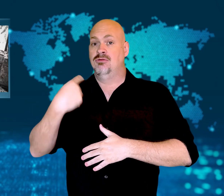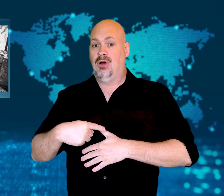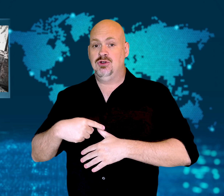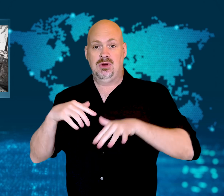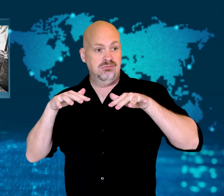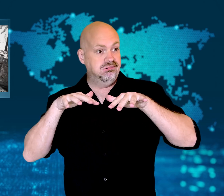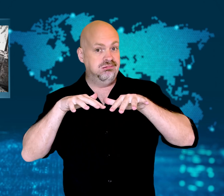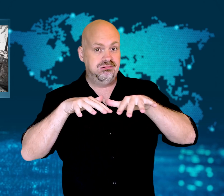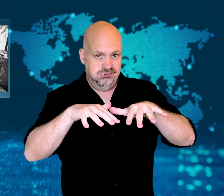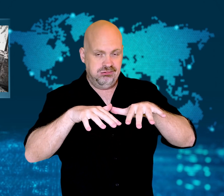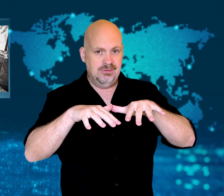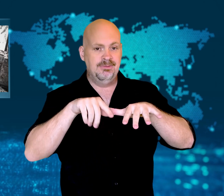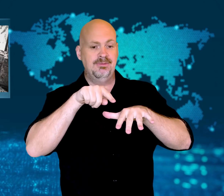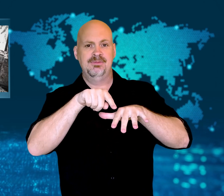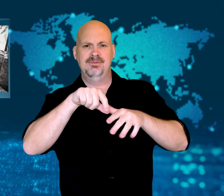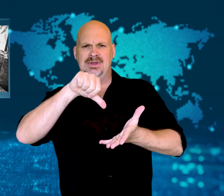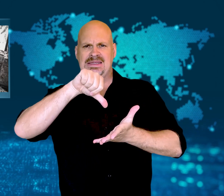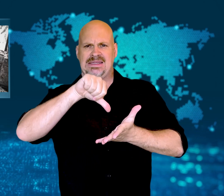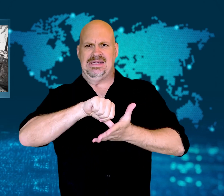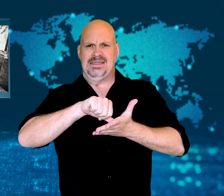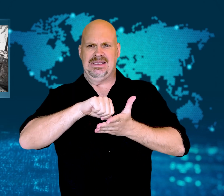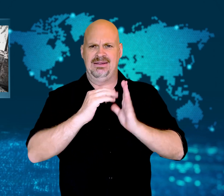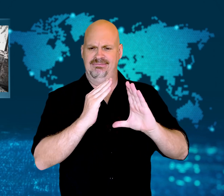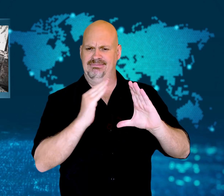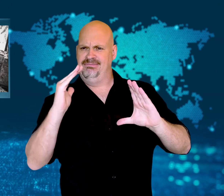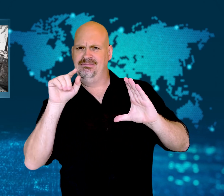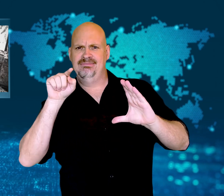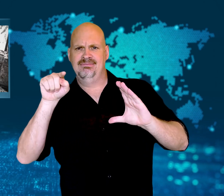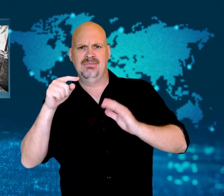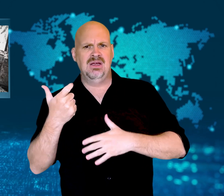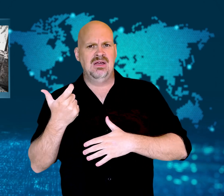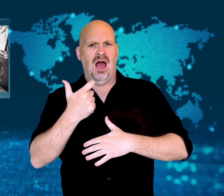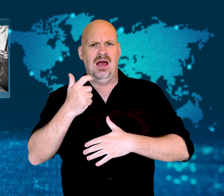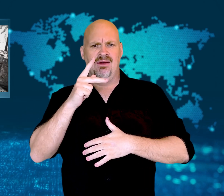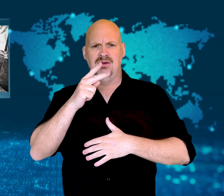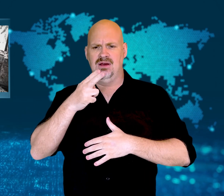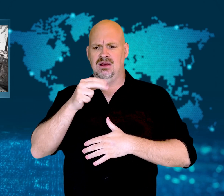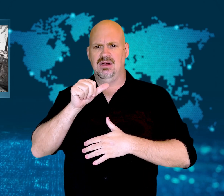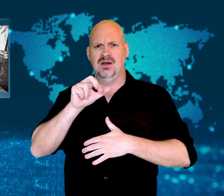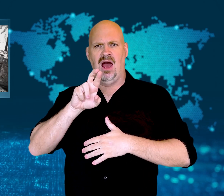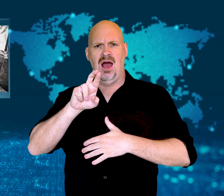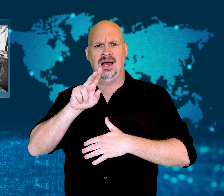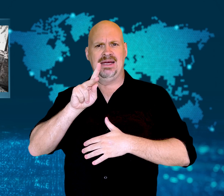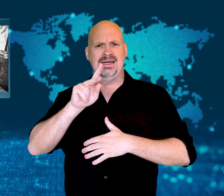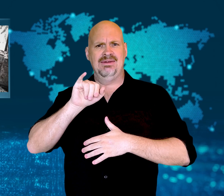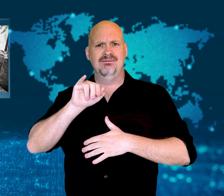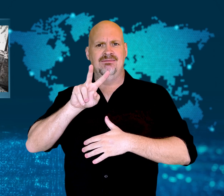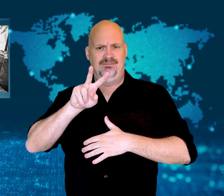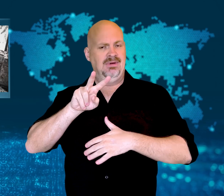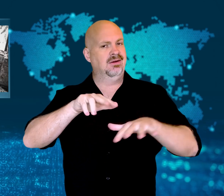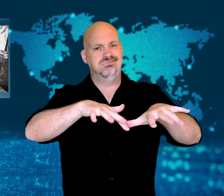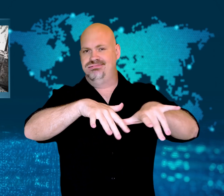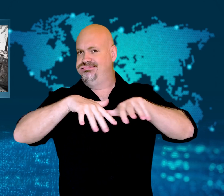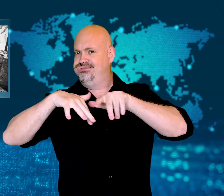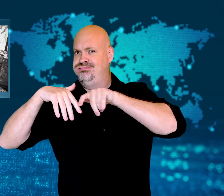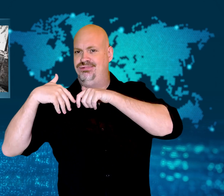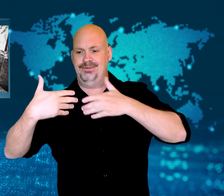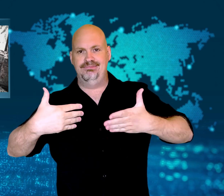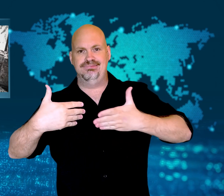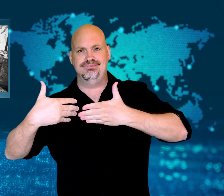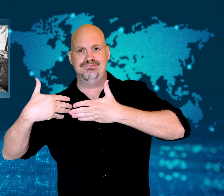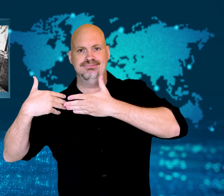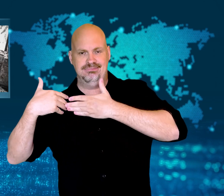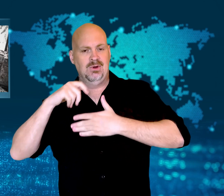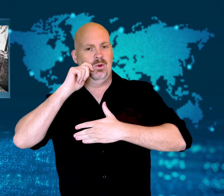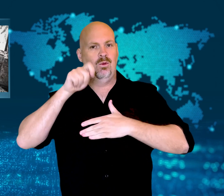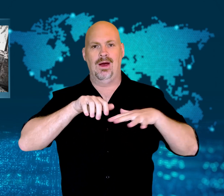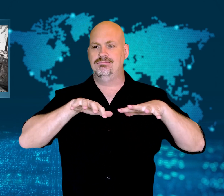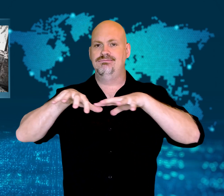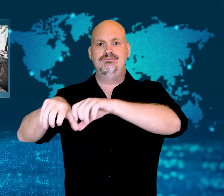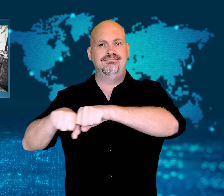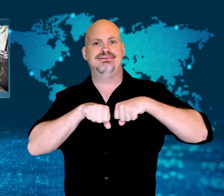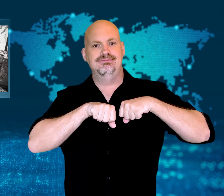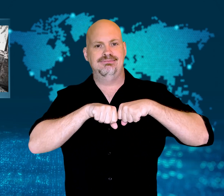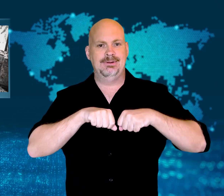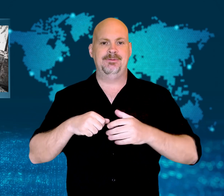Russia has withdrawn from Ukraine's northern city, Kharkiv.